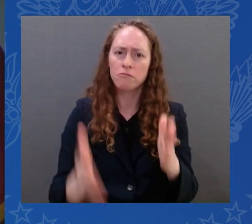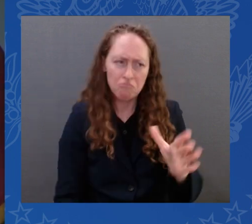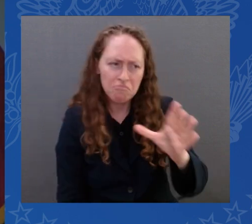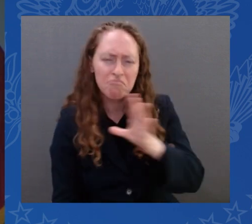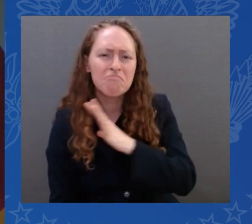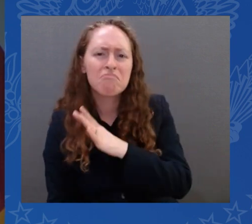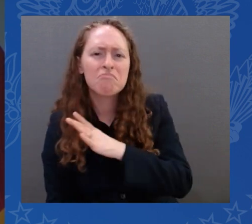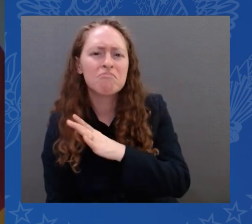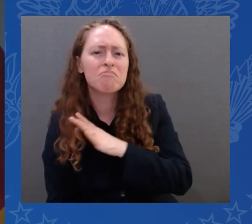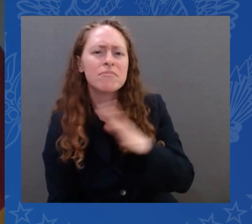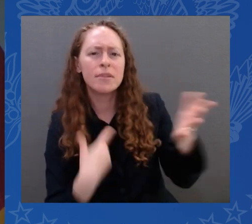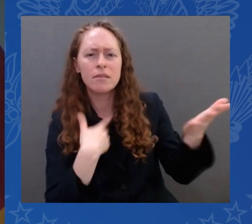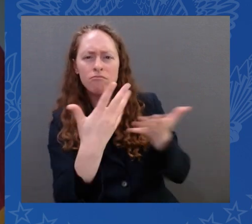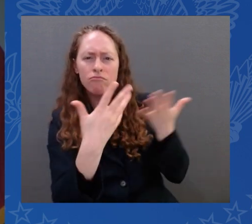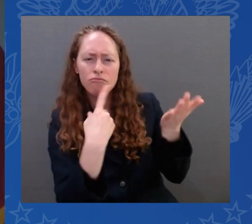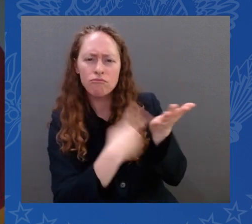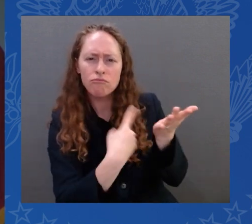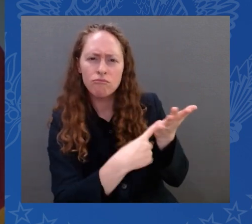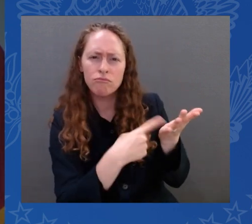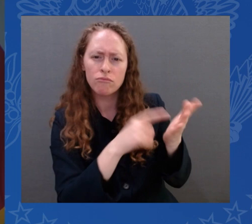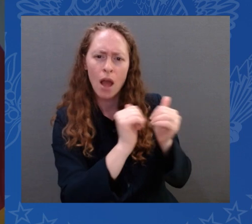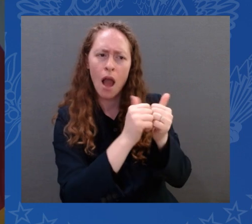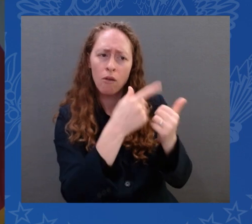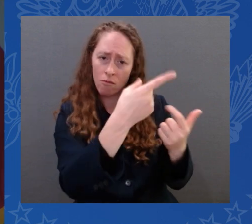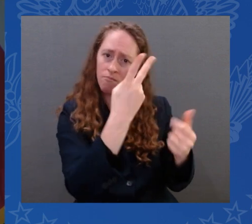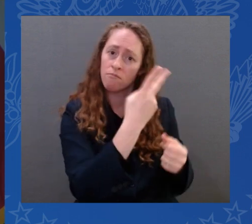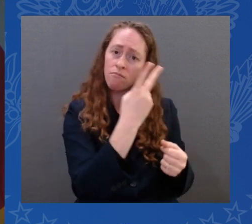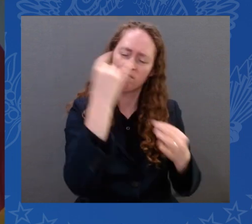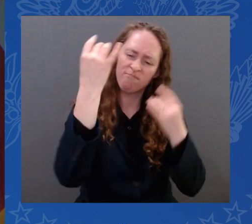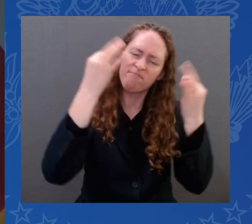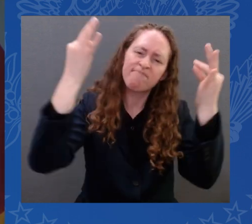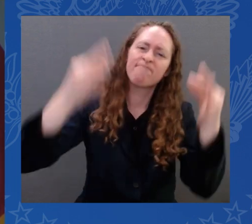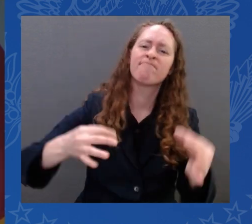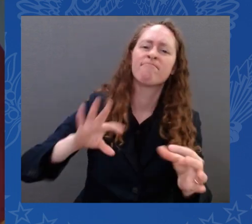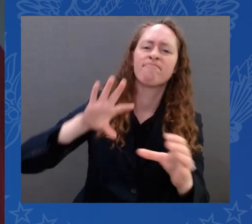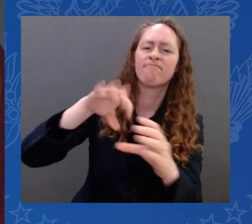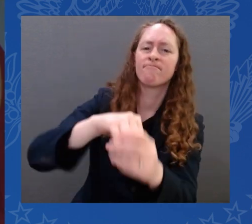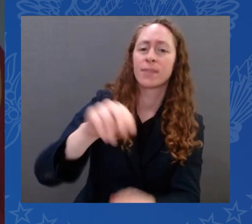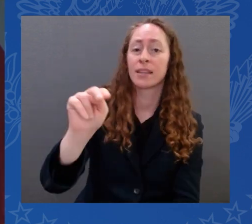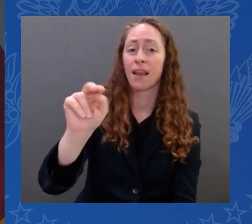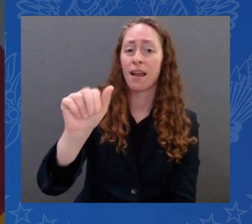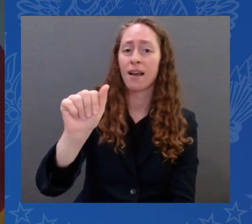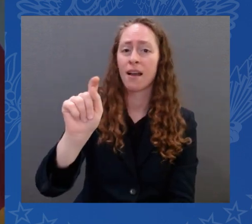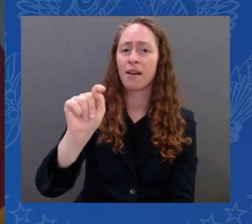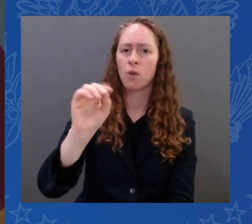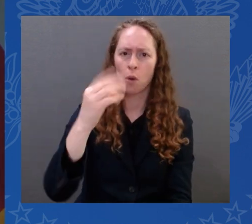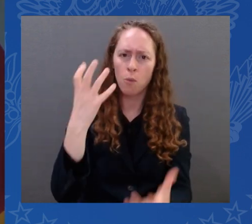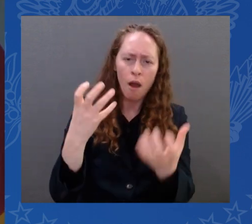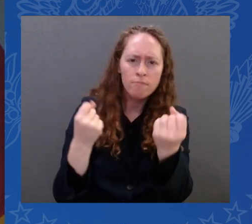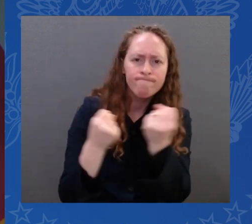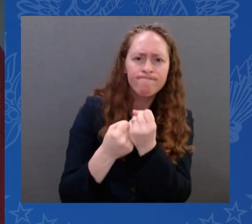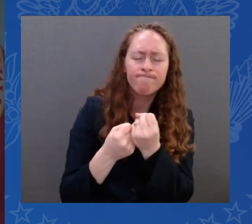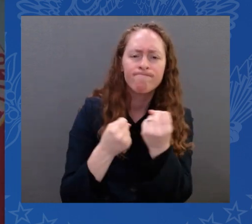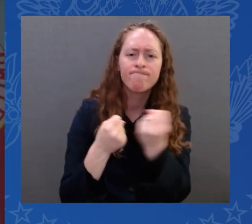The actions taken by Putin were an attempt to -- to use my phrase --